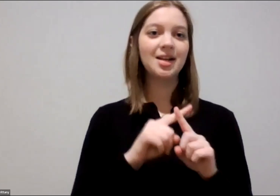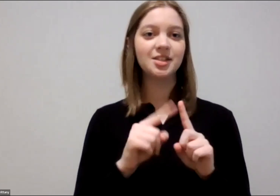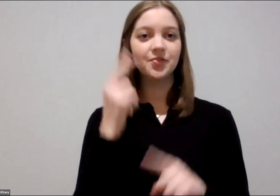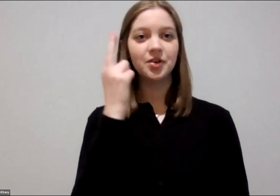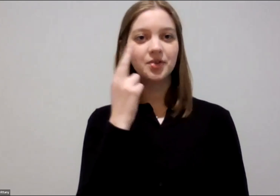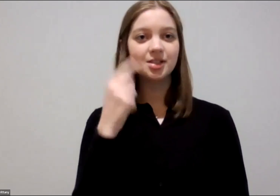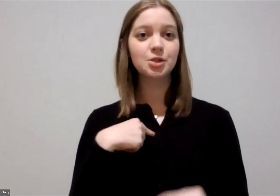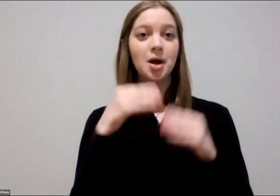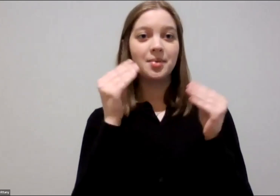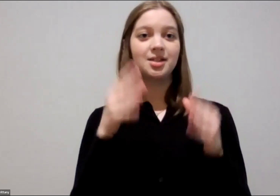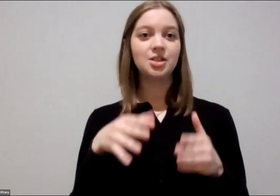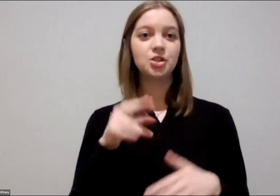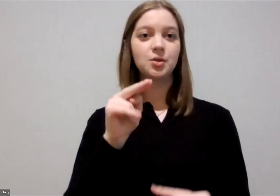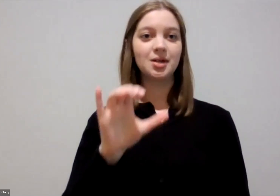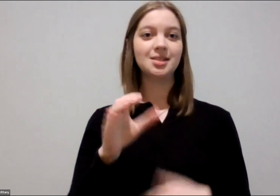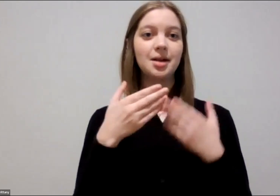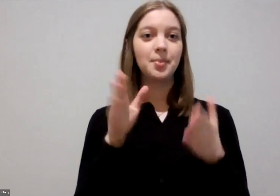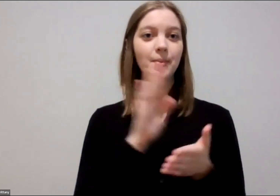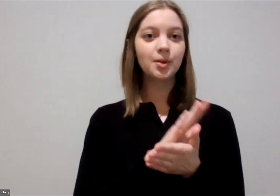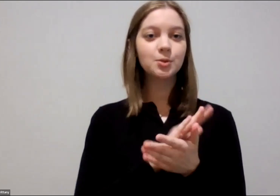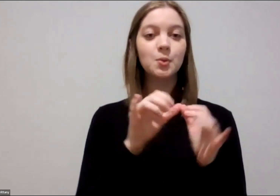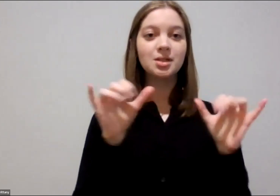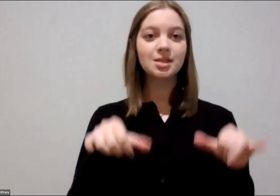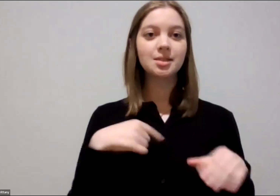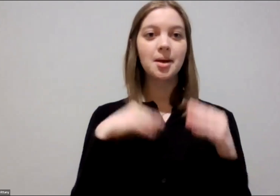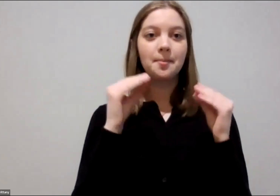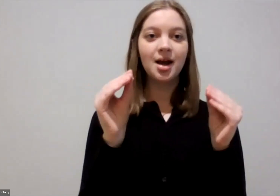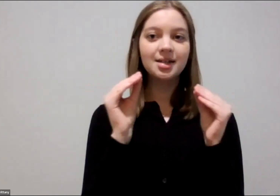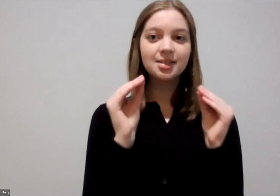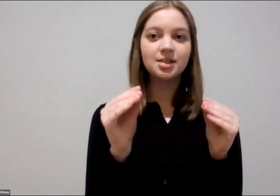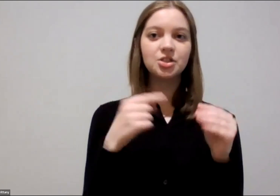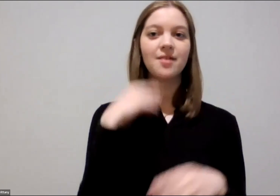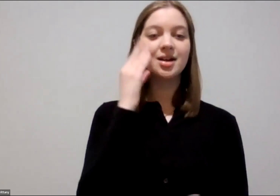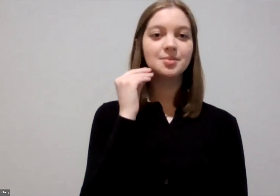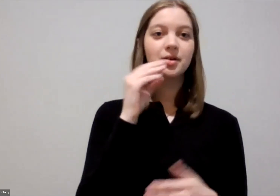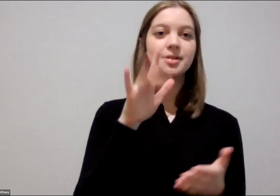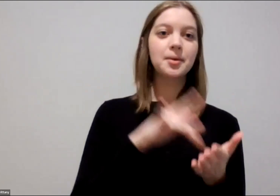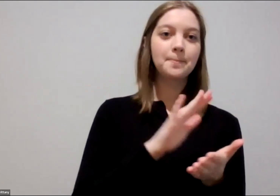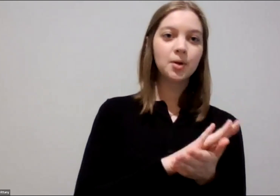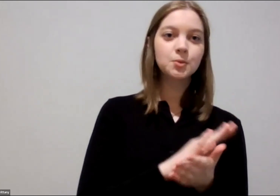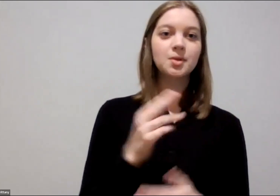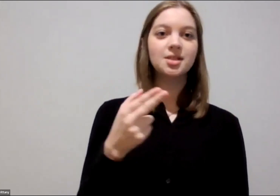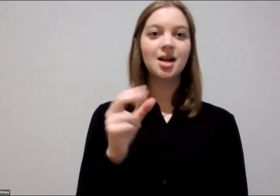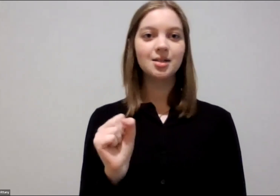So as a teacher in the New York City public school system I teach I've had experience with middle and high schools.